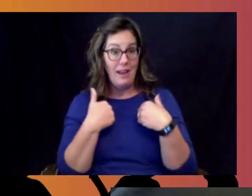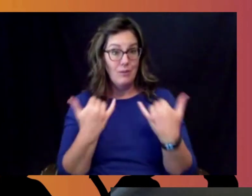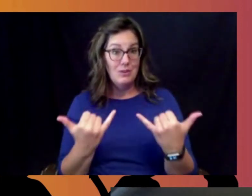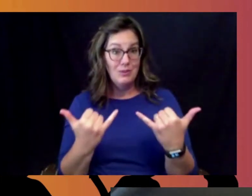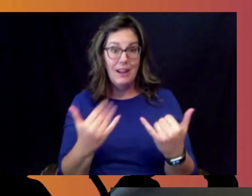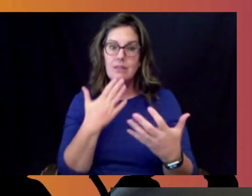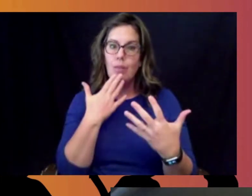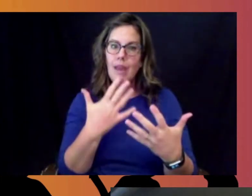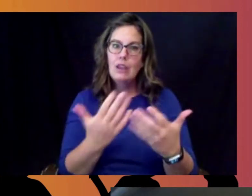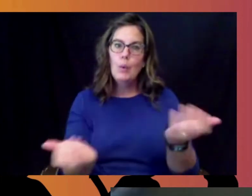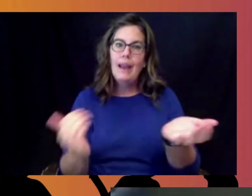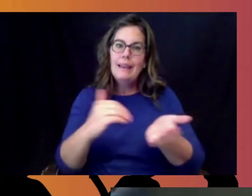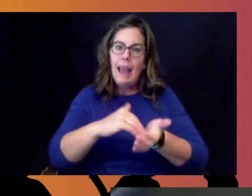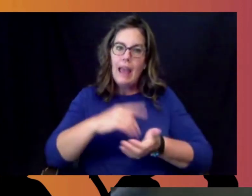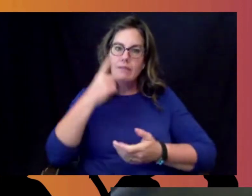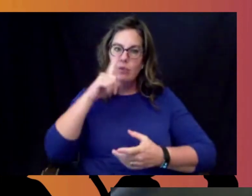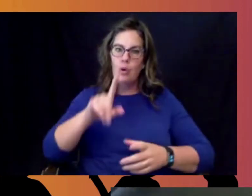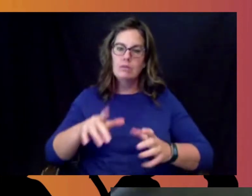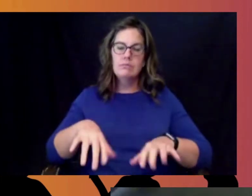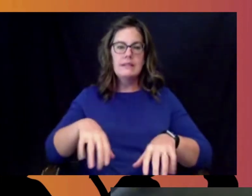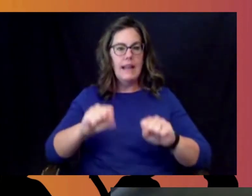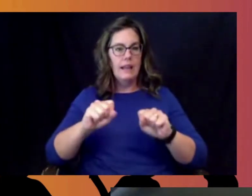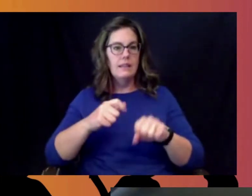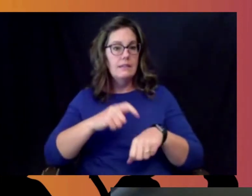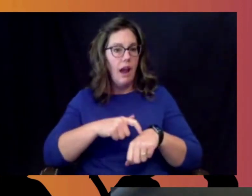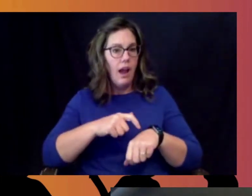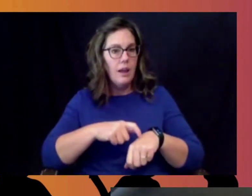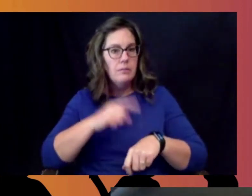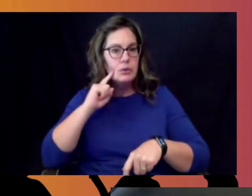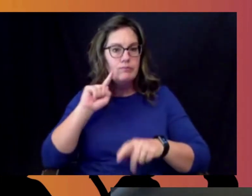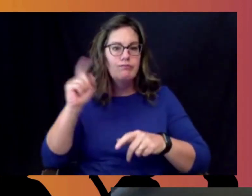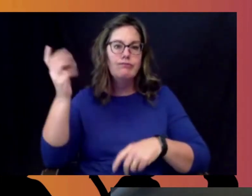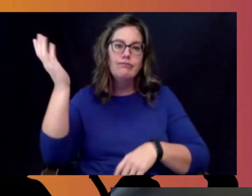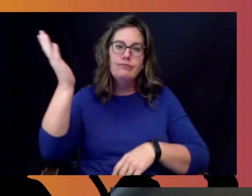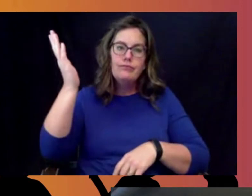for taking the time to speak and i feel like your speech was very informative